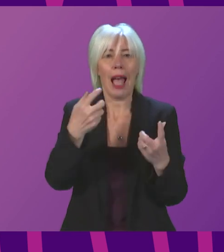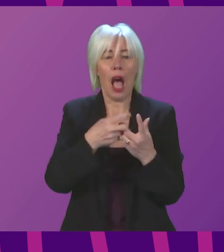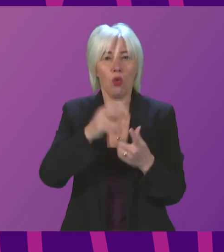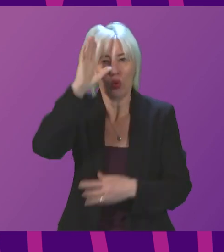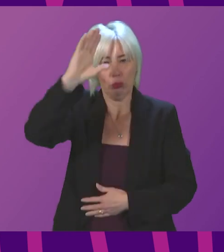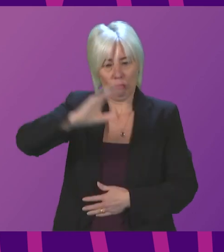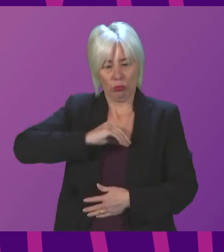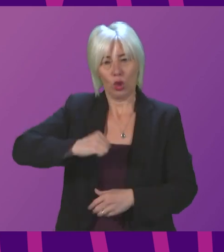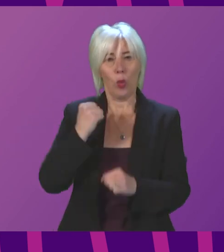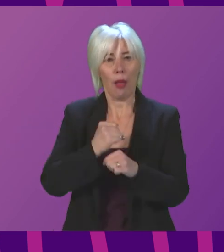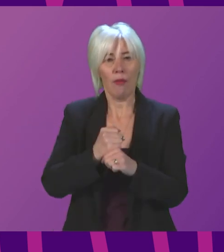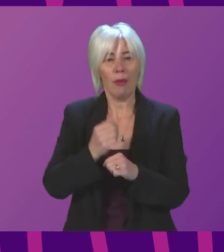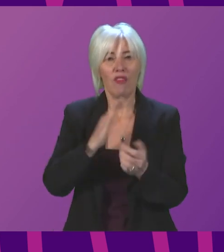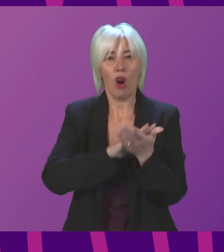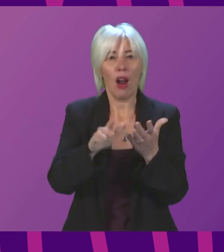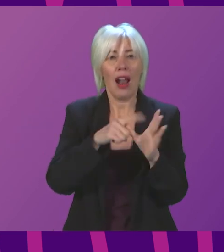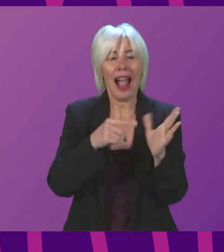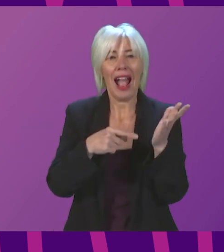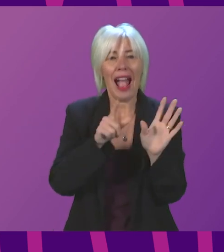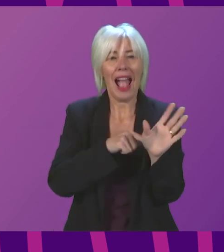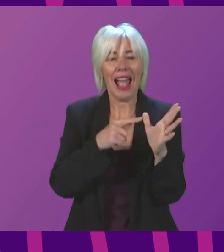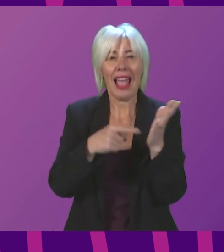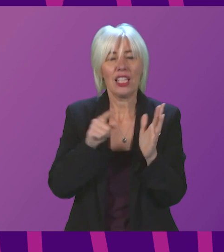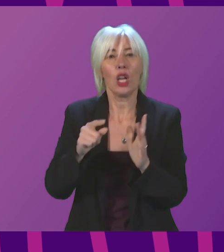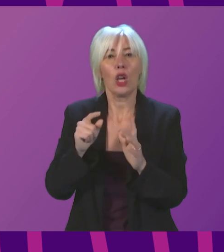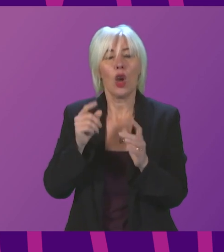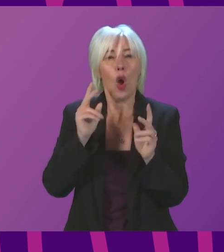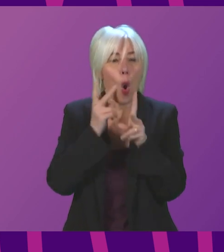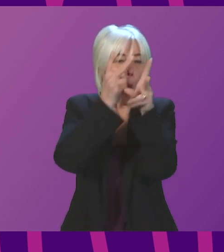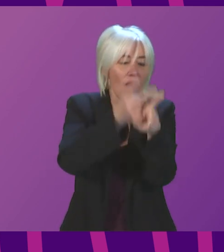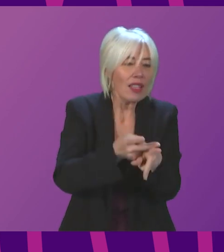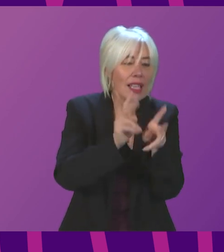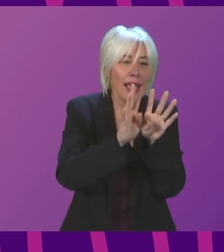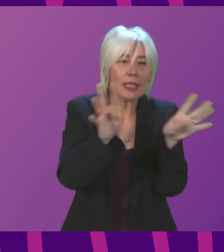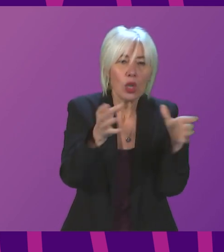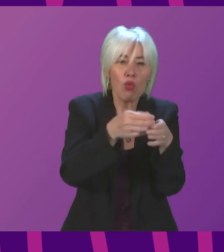On the issue of the oversight board, the point is not about meetings but about actions. To